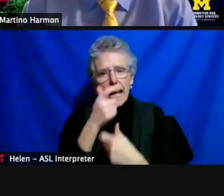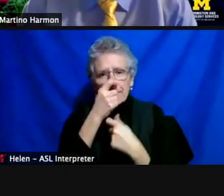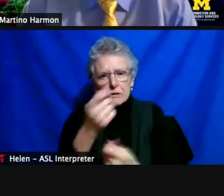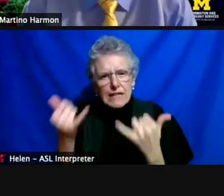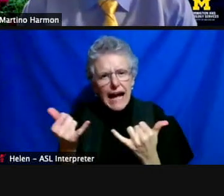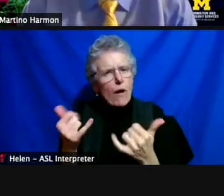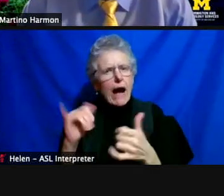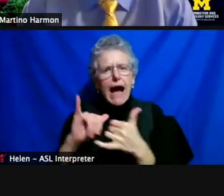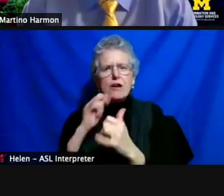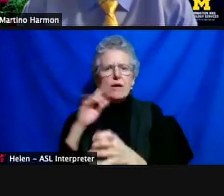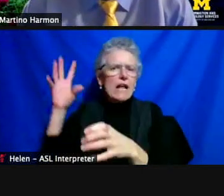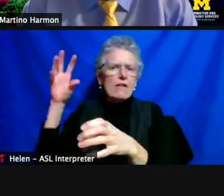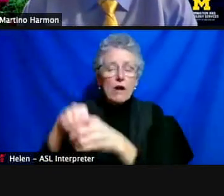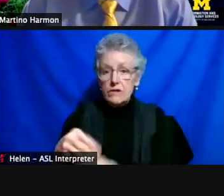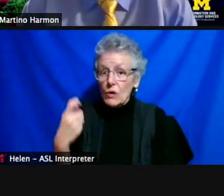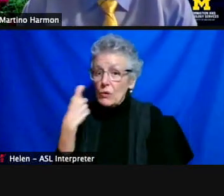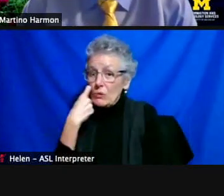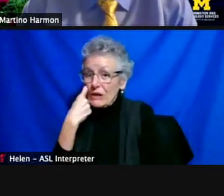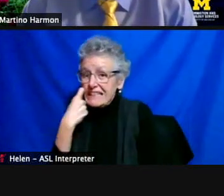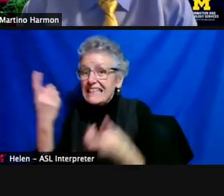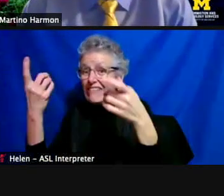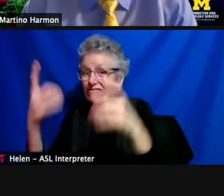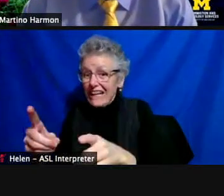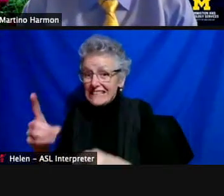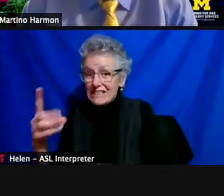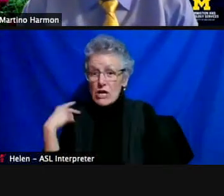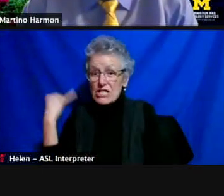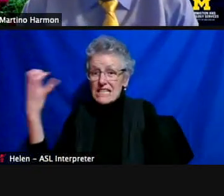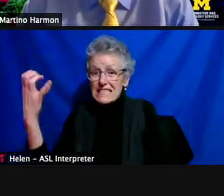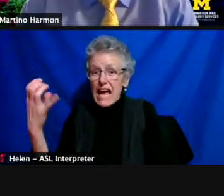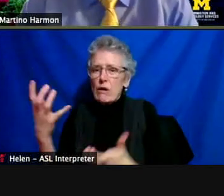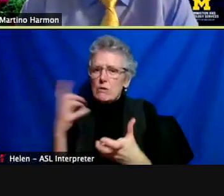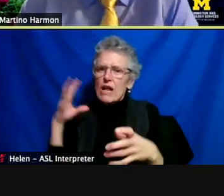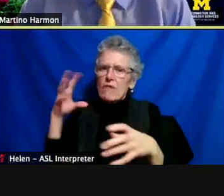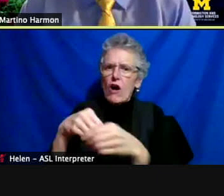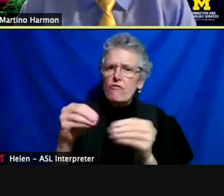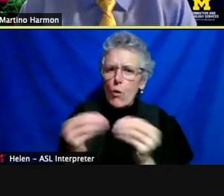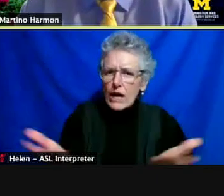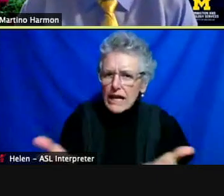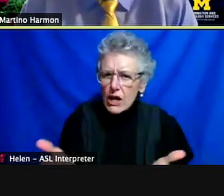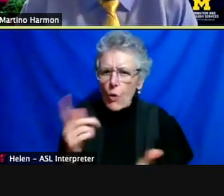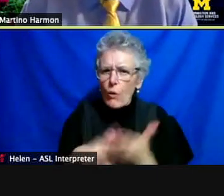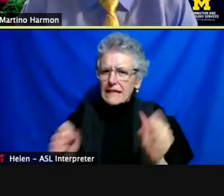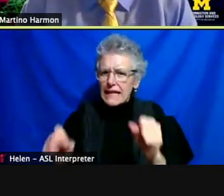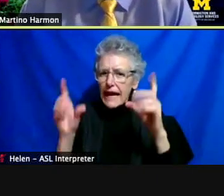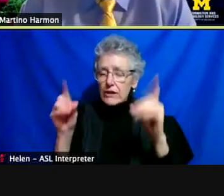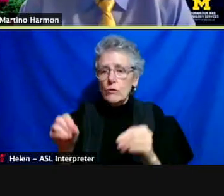given recent events in DC. What can I do?" That's a great question. We've been hearing from students